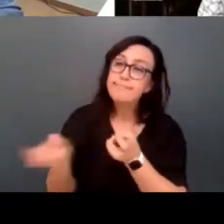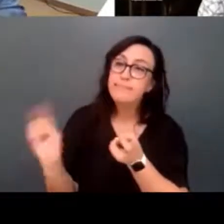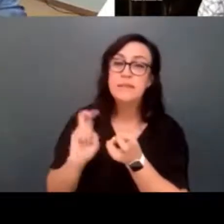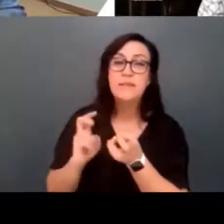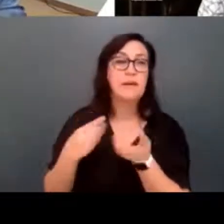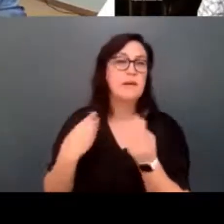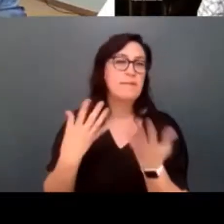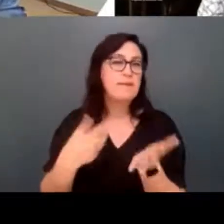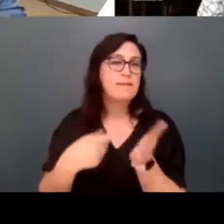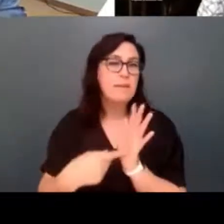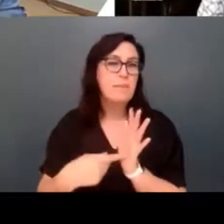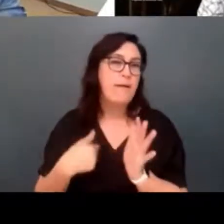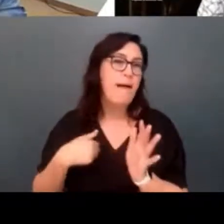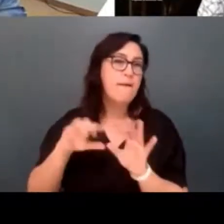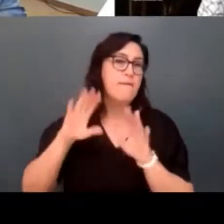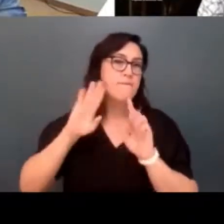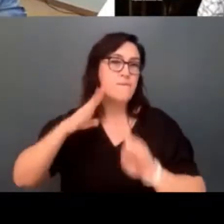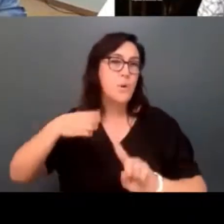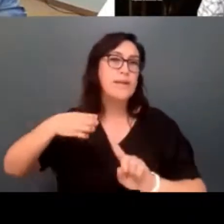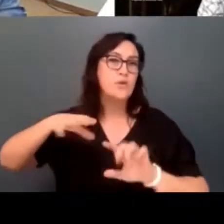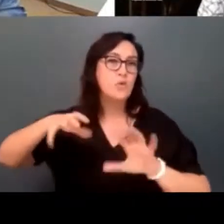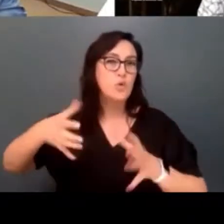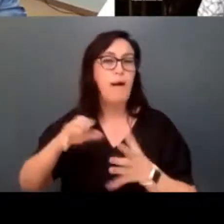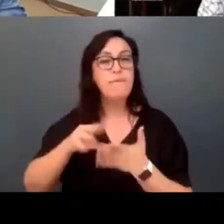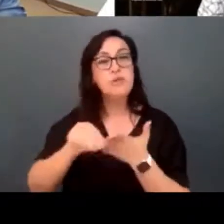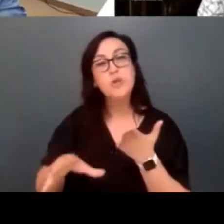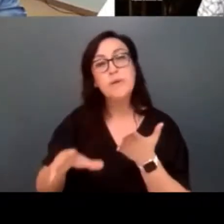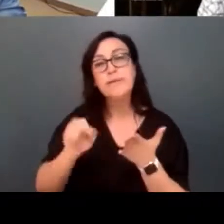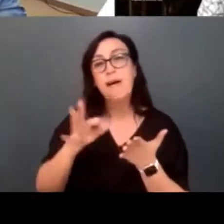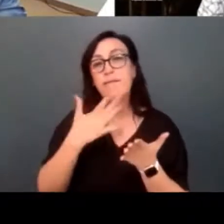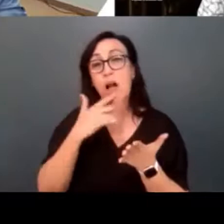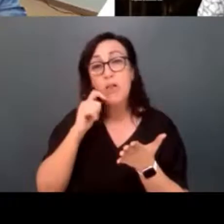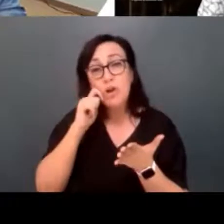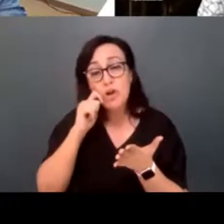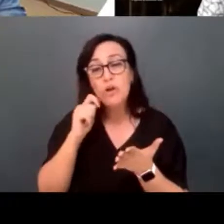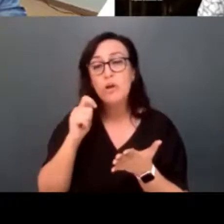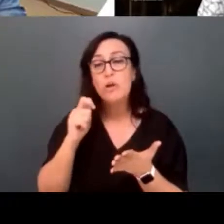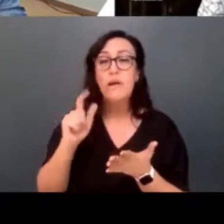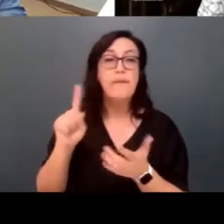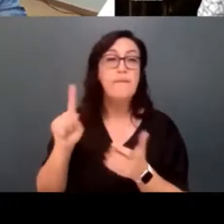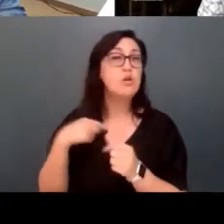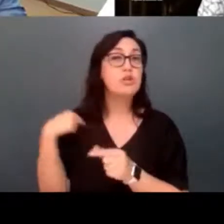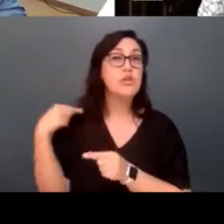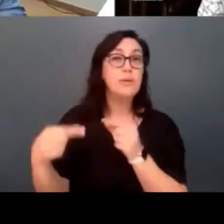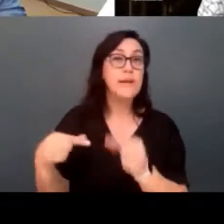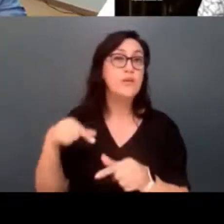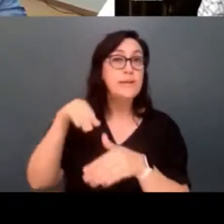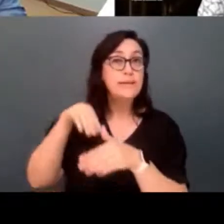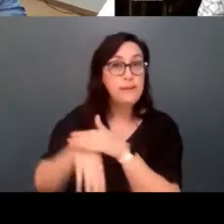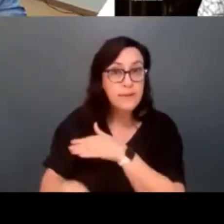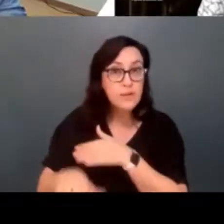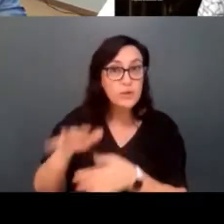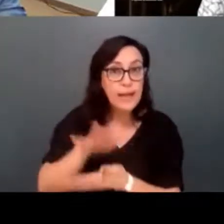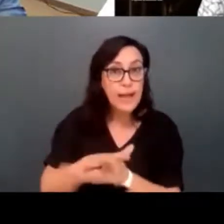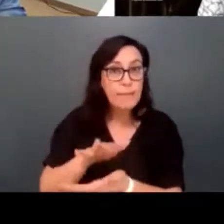students of color who were for First-generation coming to campus. And in that focus group we glean data.